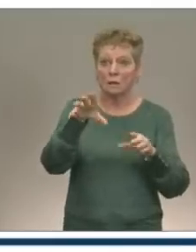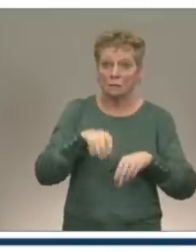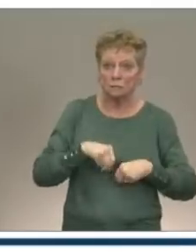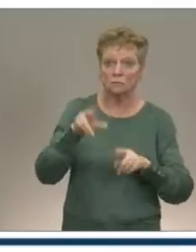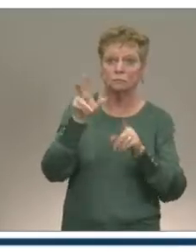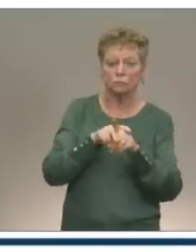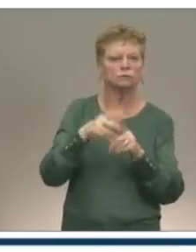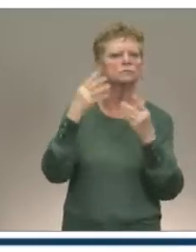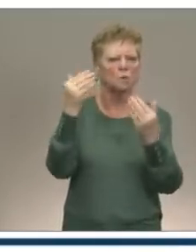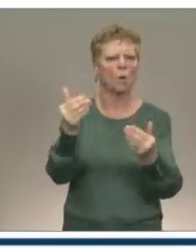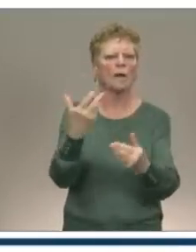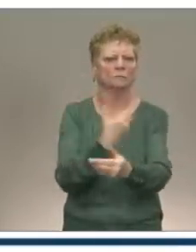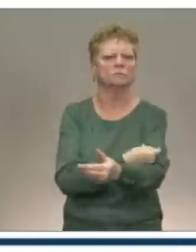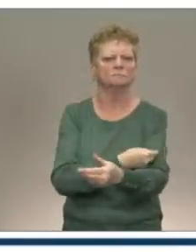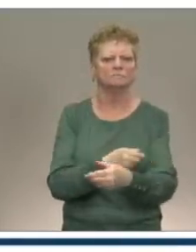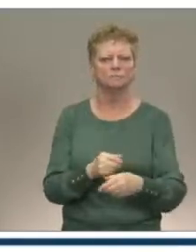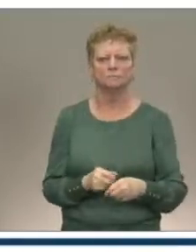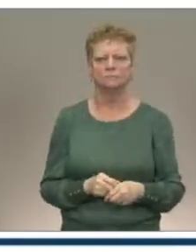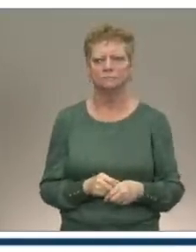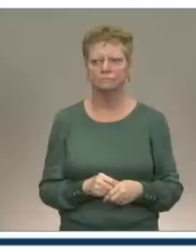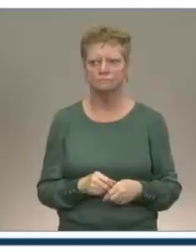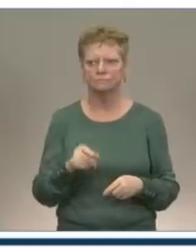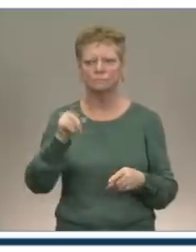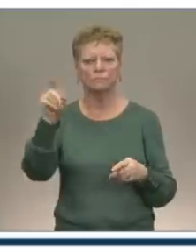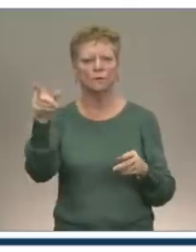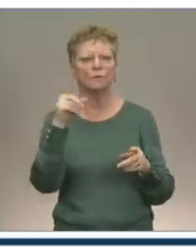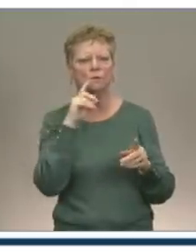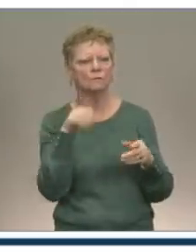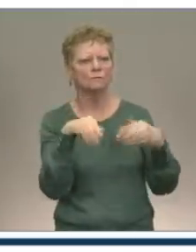regarding the decision to offer viral vector vaccinations i'm wondering what